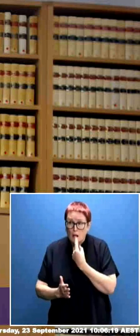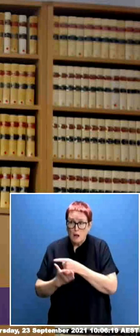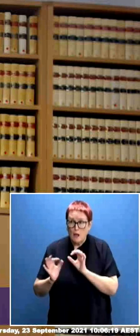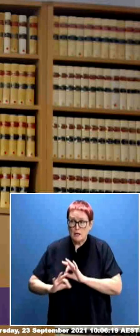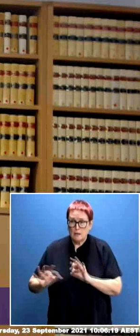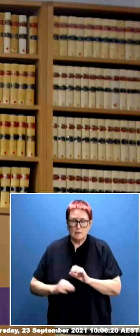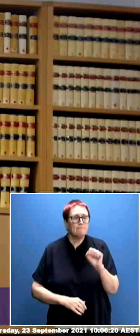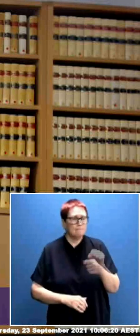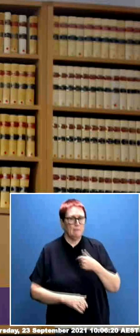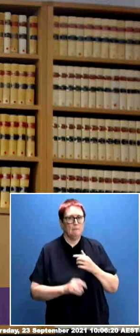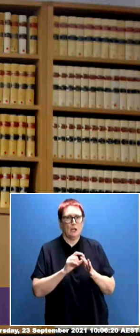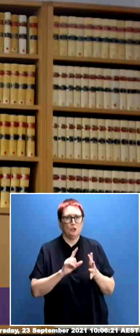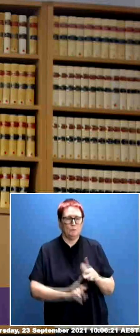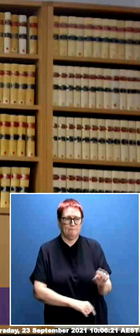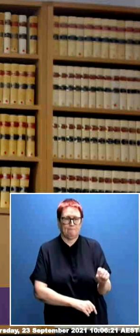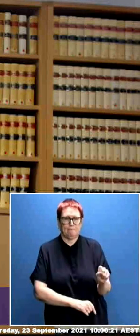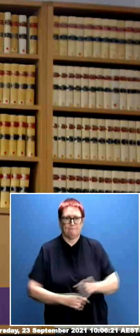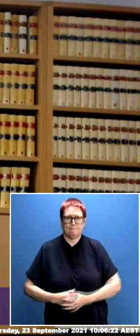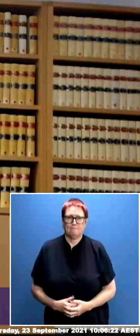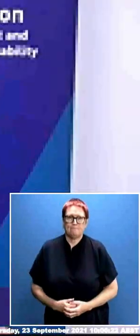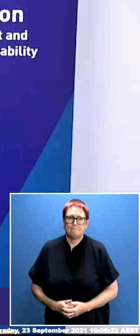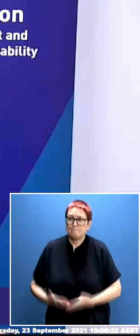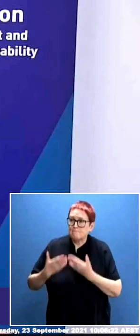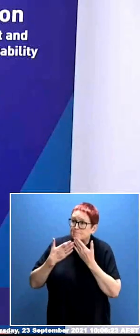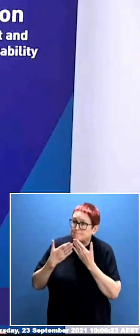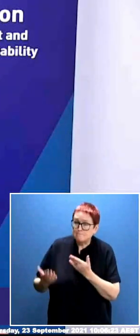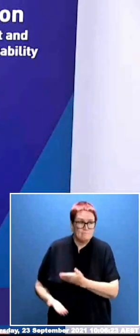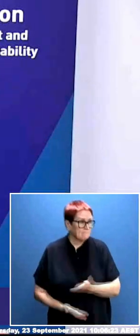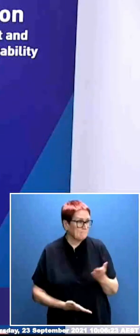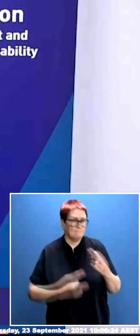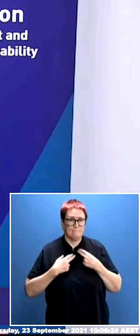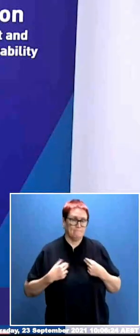I do. Thank you, Dr Thompson. Now Mr Crowley will ask you some questions.